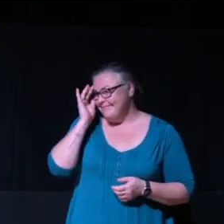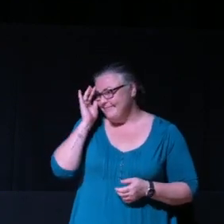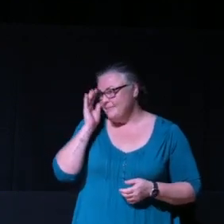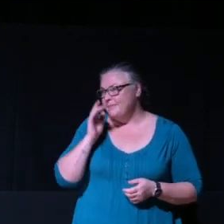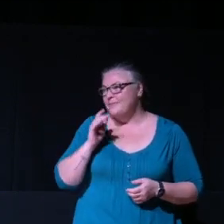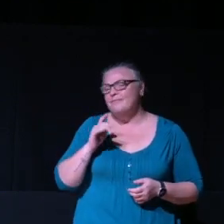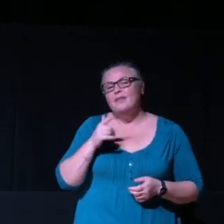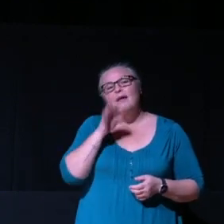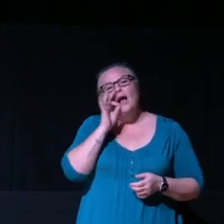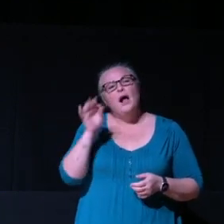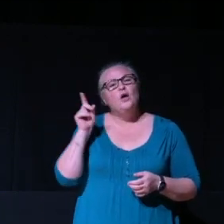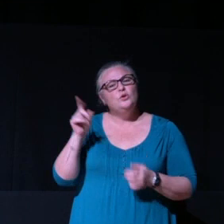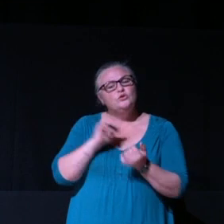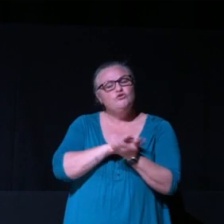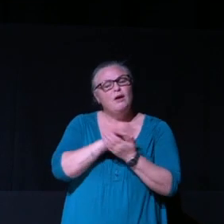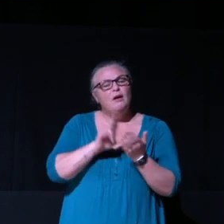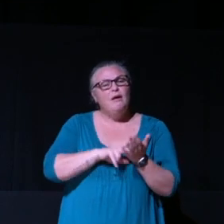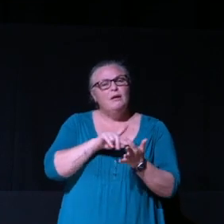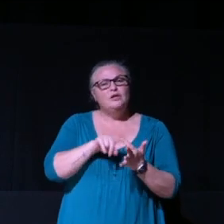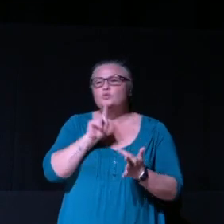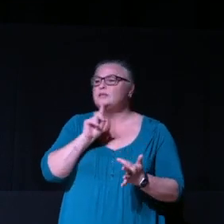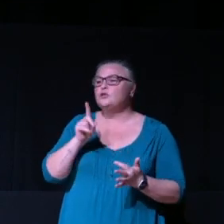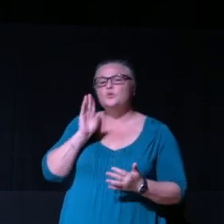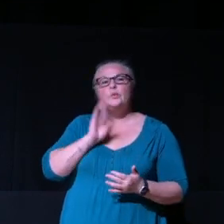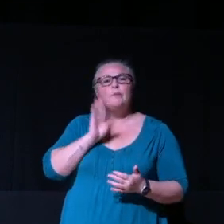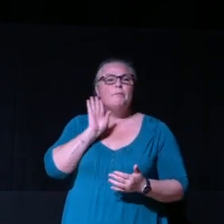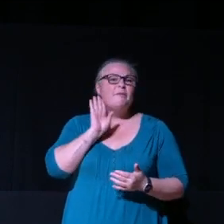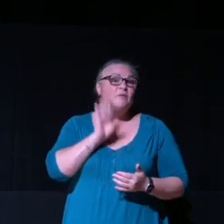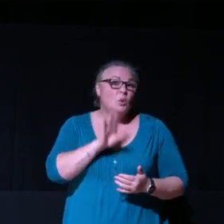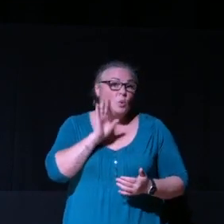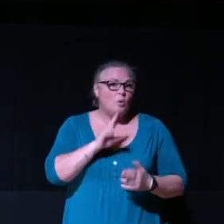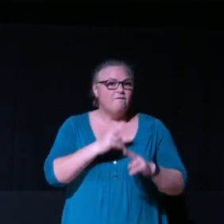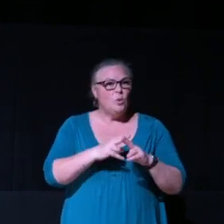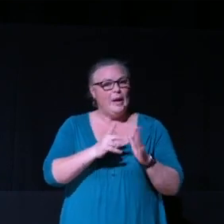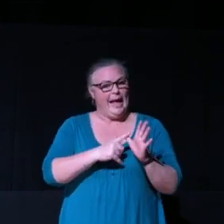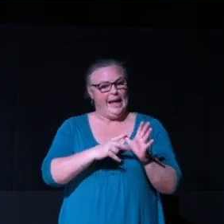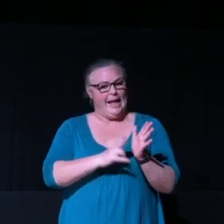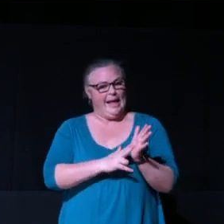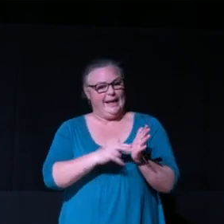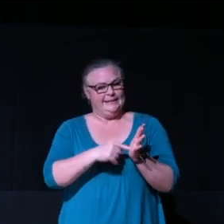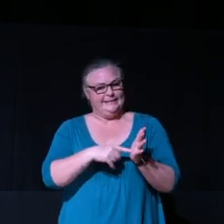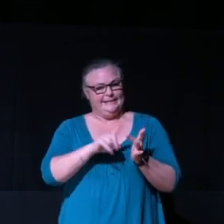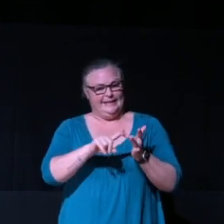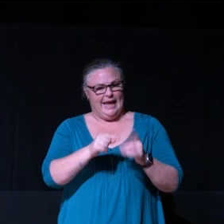you in the past said that you wanted to be a spokesperson for anti-cancel culture. I'm cancelling the cancel culture.